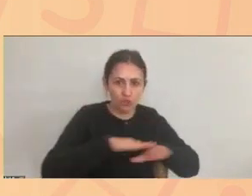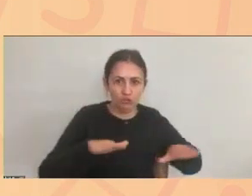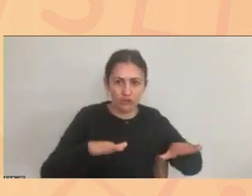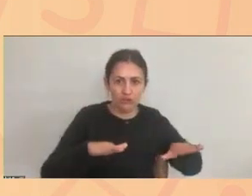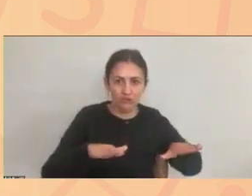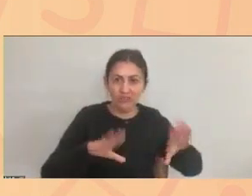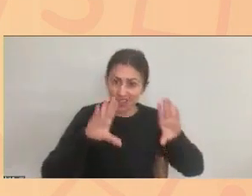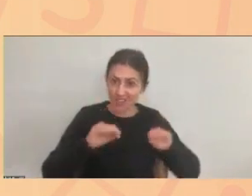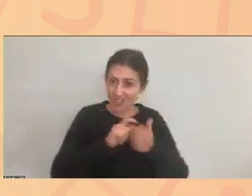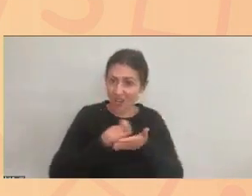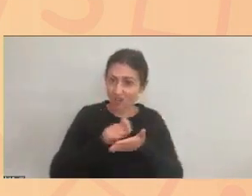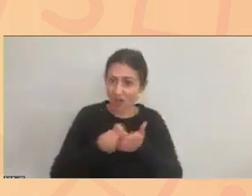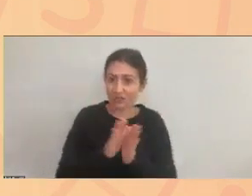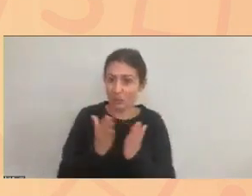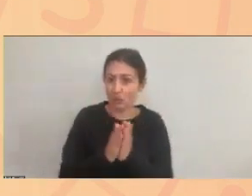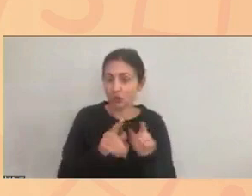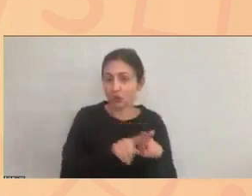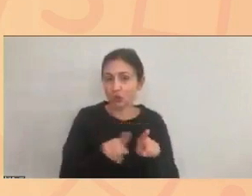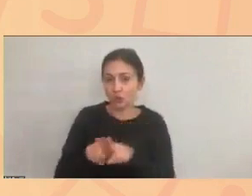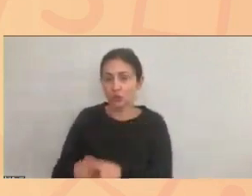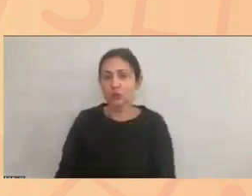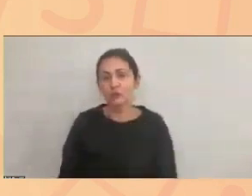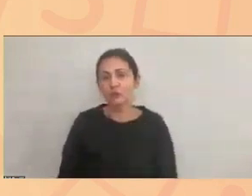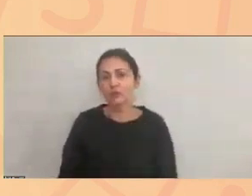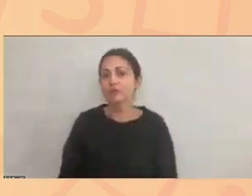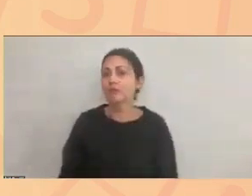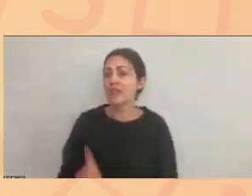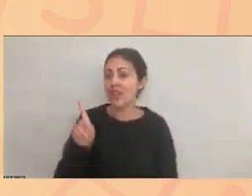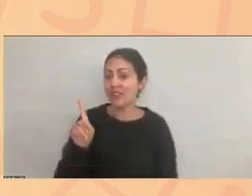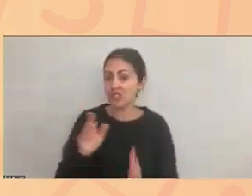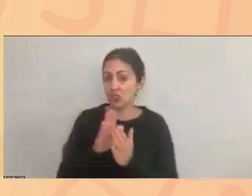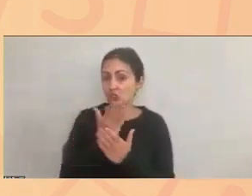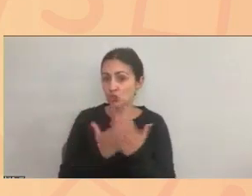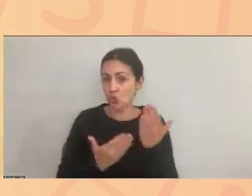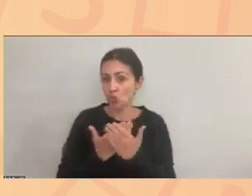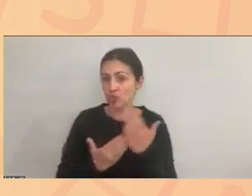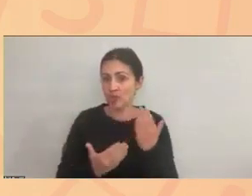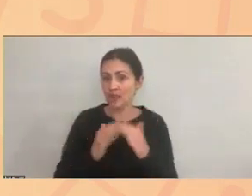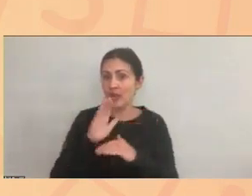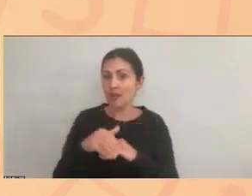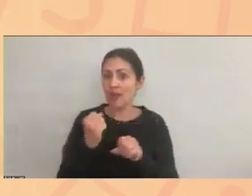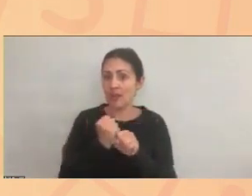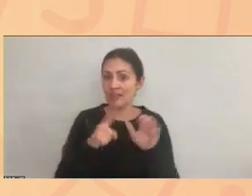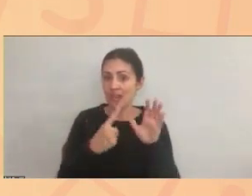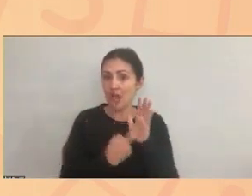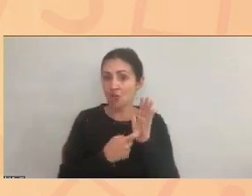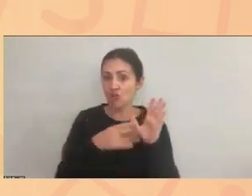But my story, this story of (UNKNOWN).